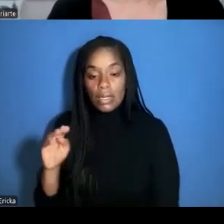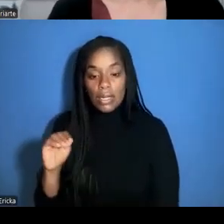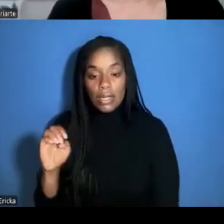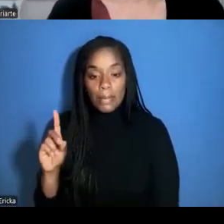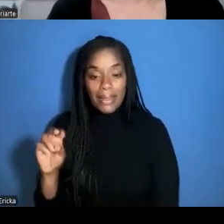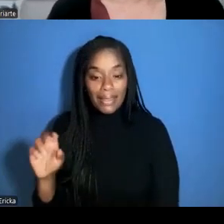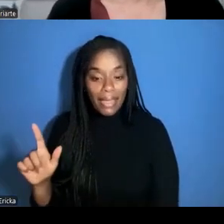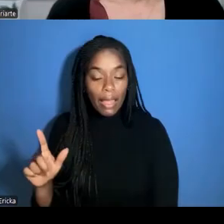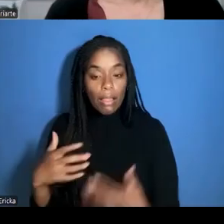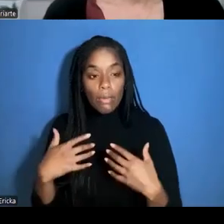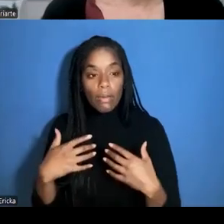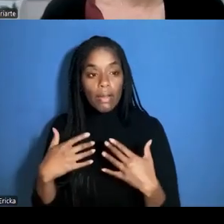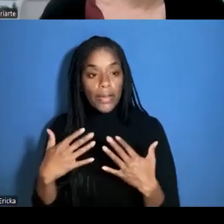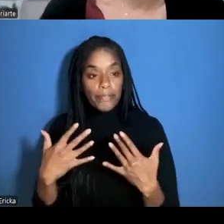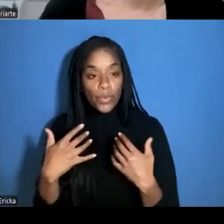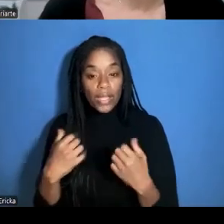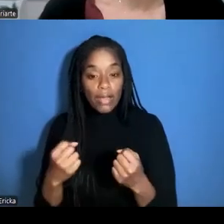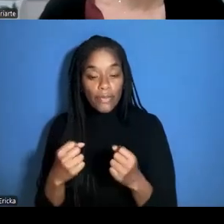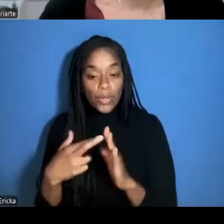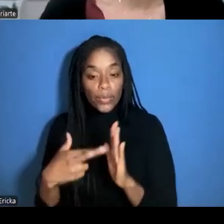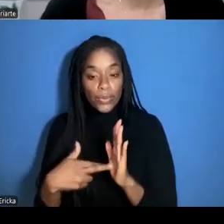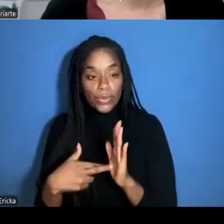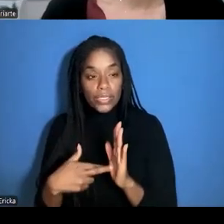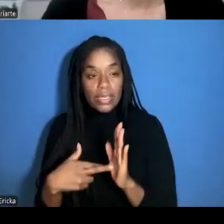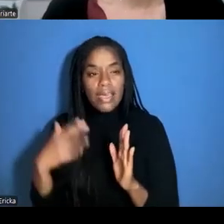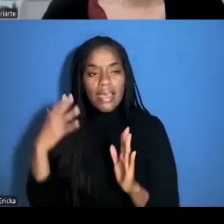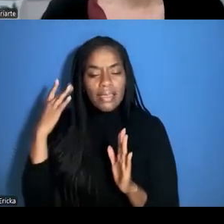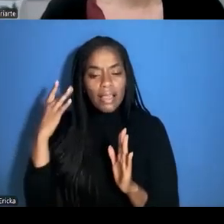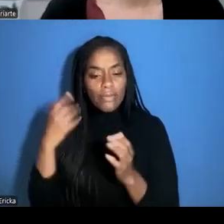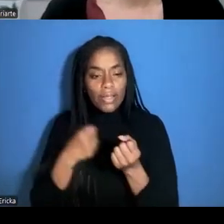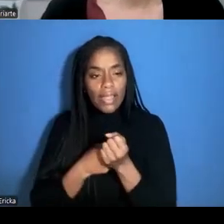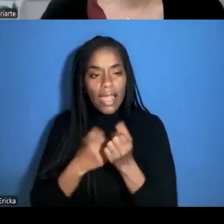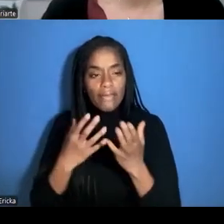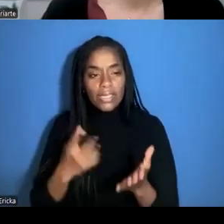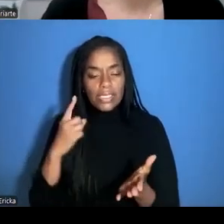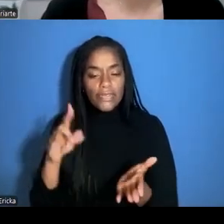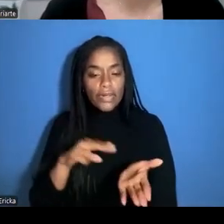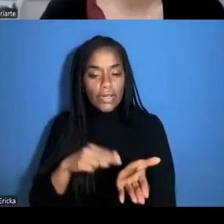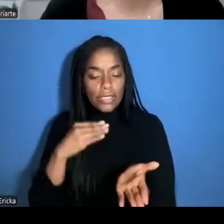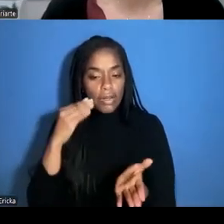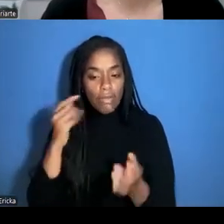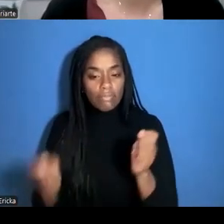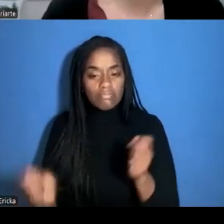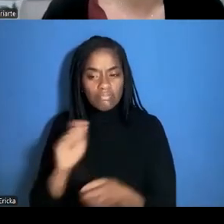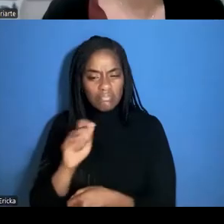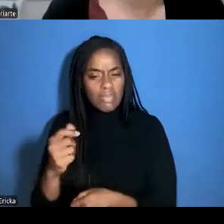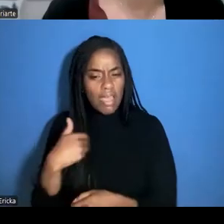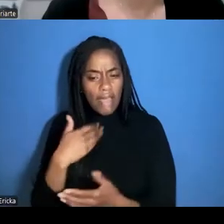And the California Advocates for Nursing Home Reform, and they have really good publications on what those rules are.